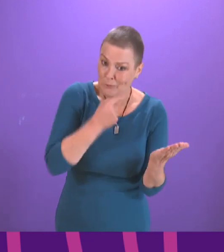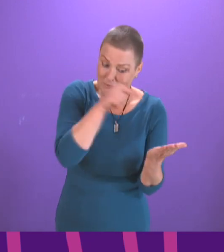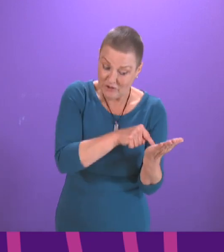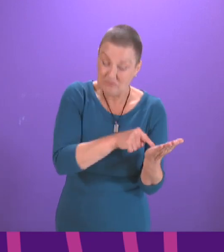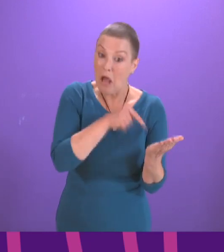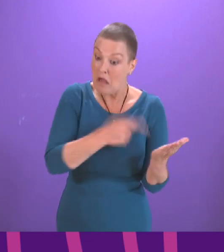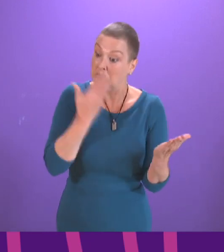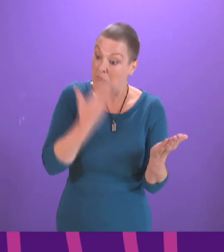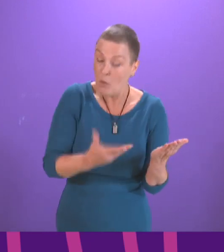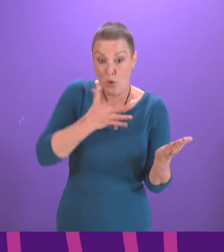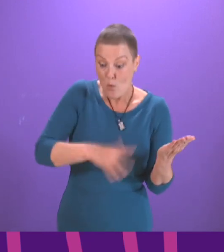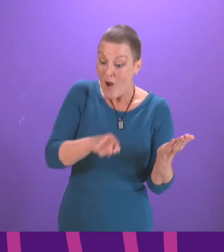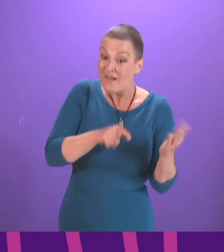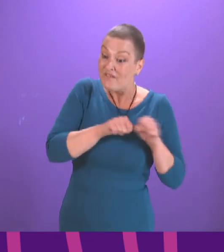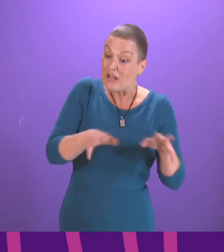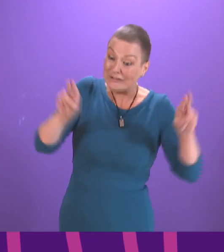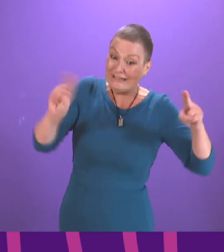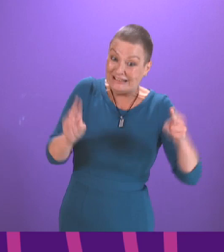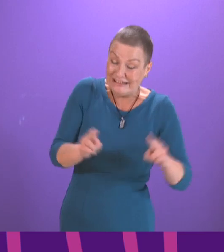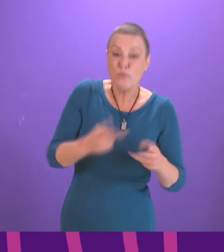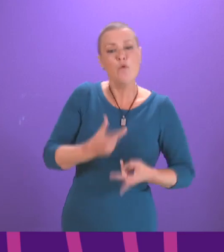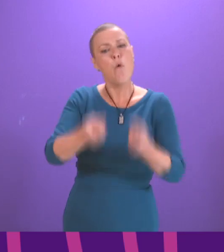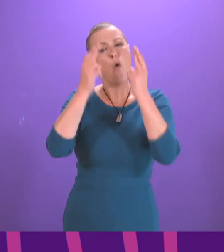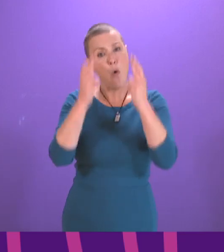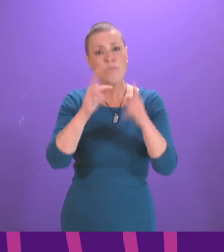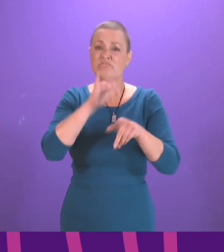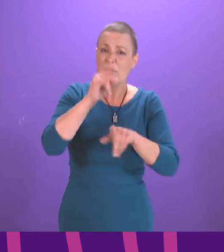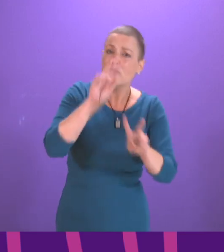progress in suppressing the virus is maintained, we hope that at a very early review point,